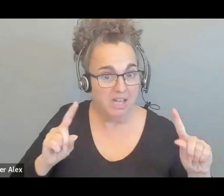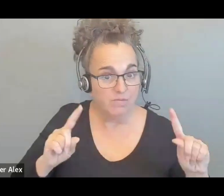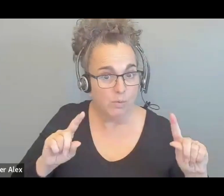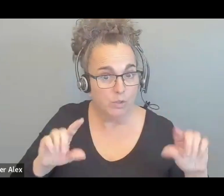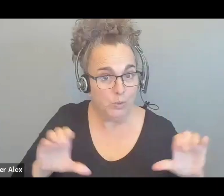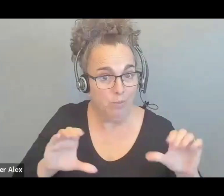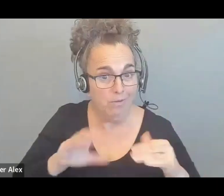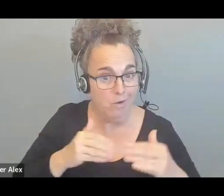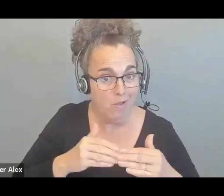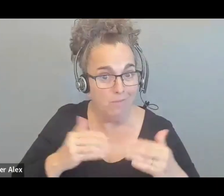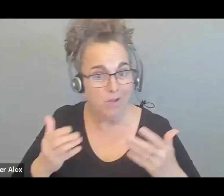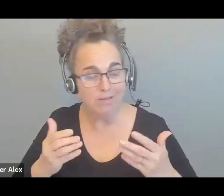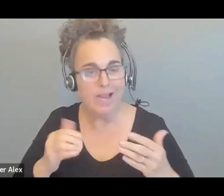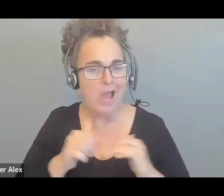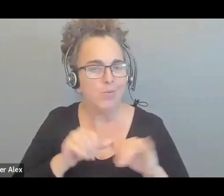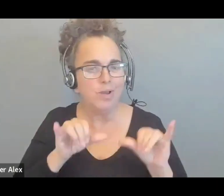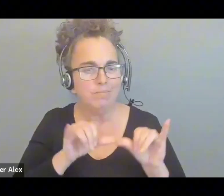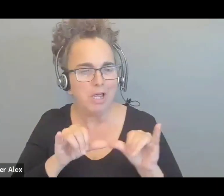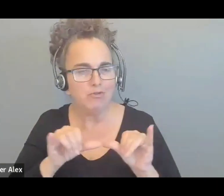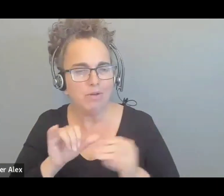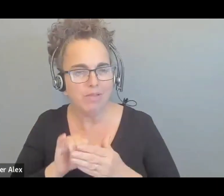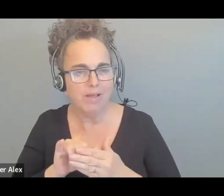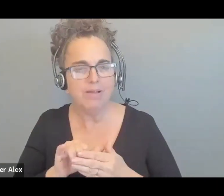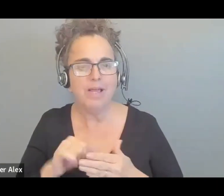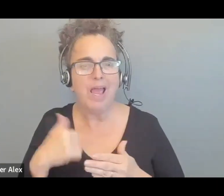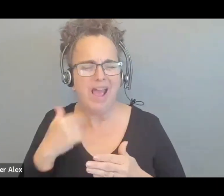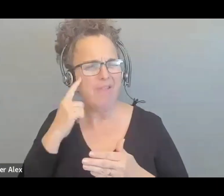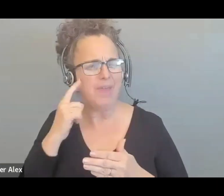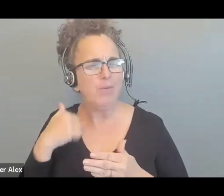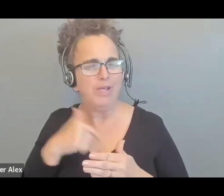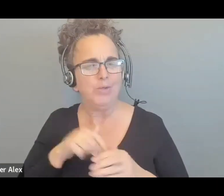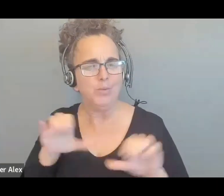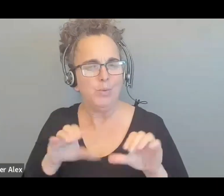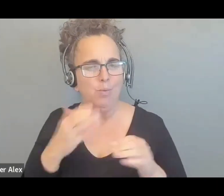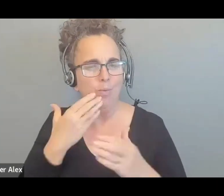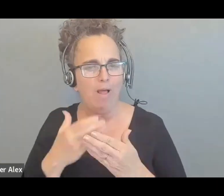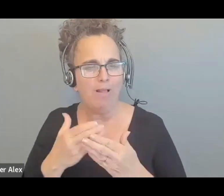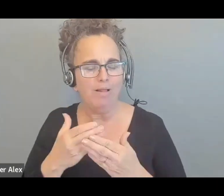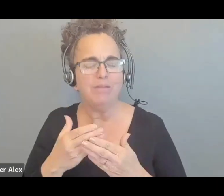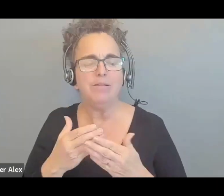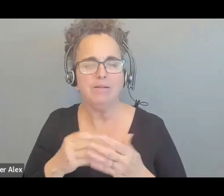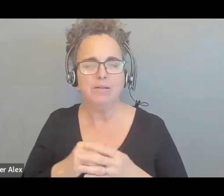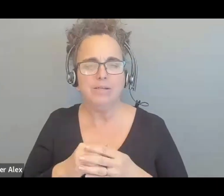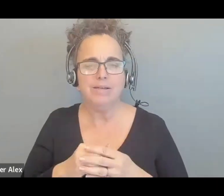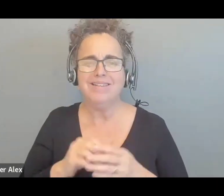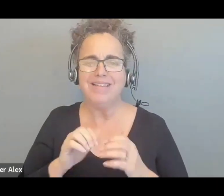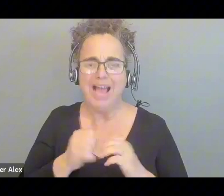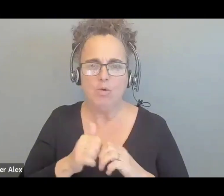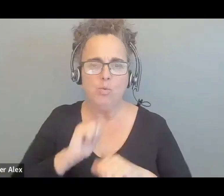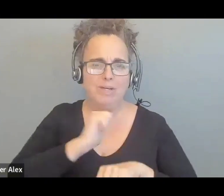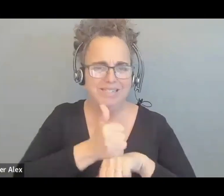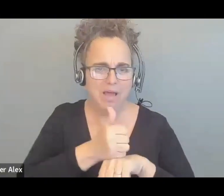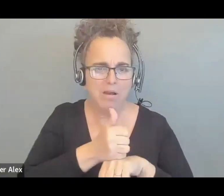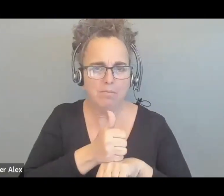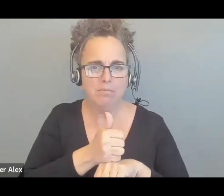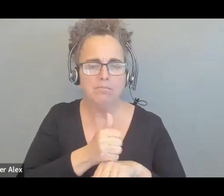But I I, we, I think we do it pretty well and that's how are we putting measures and metrics behind the,